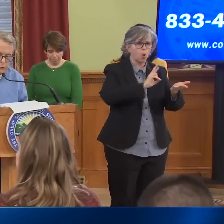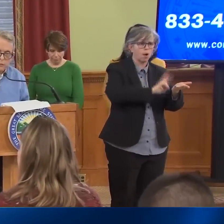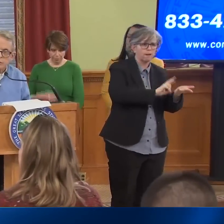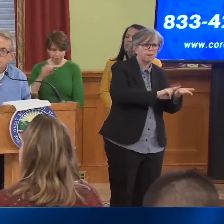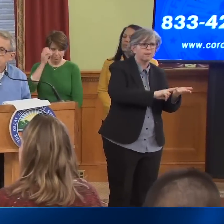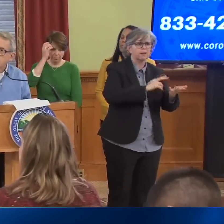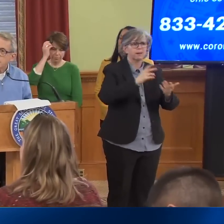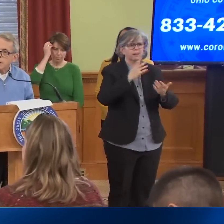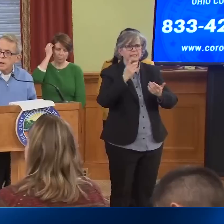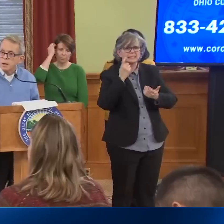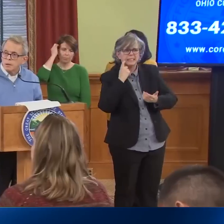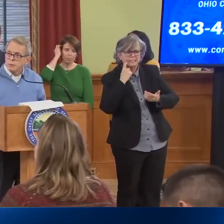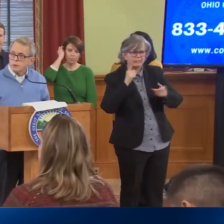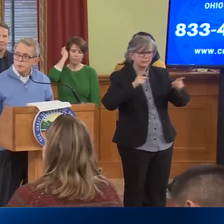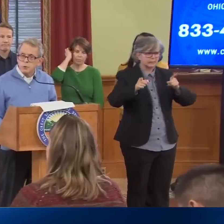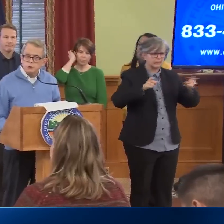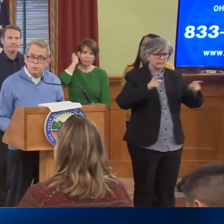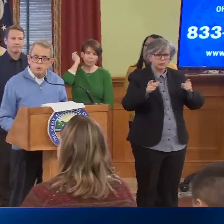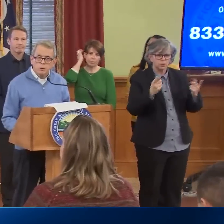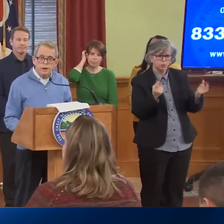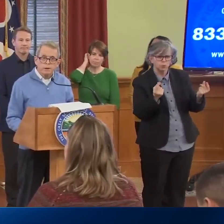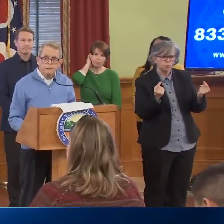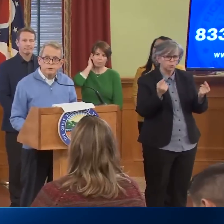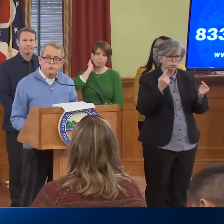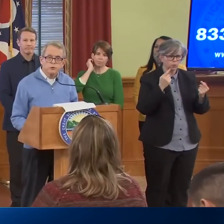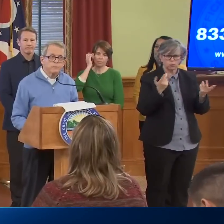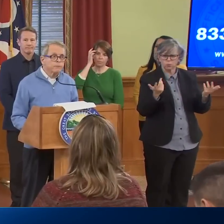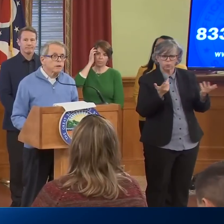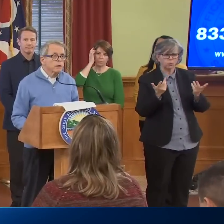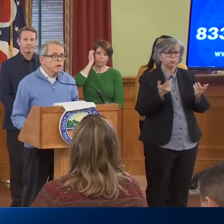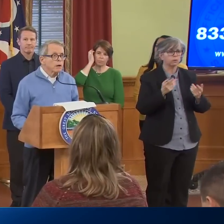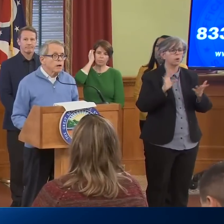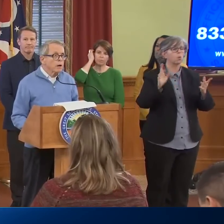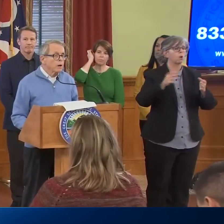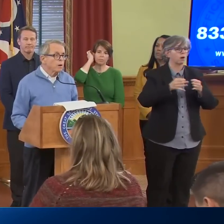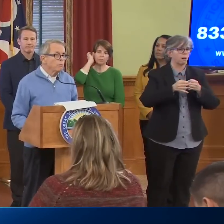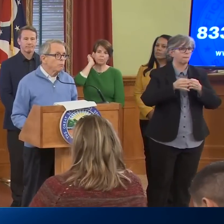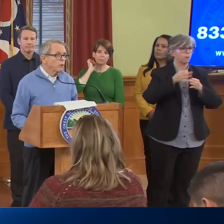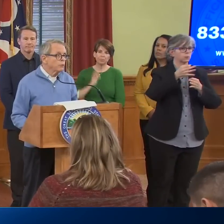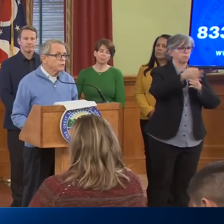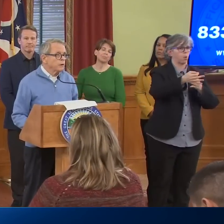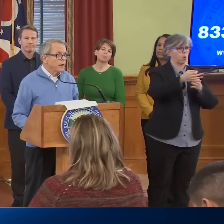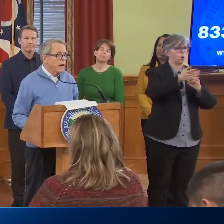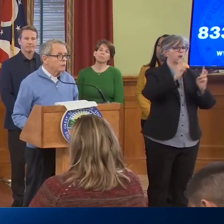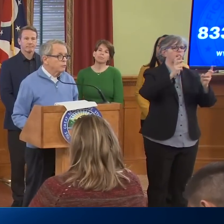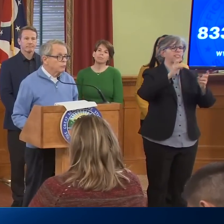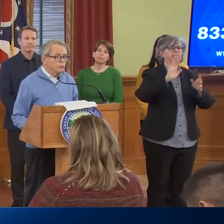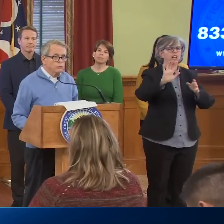THIS FROM THE POINT OF VIEW OF WHAT WE ARE SEEING IN SUPPLIES AND OUR REQUEST TO THE